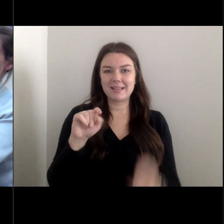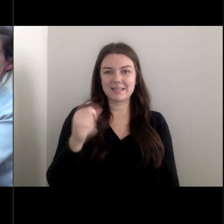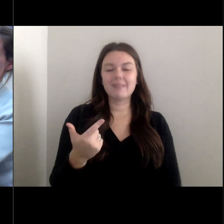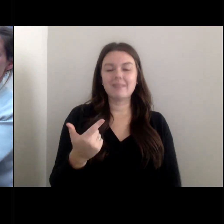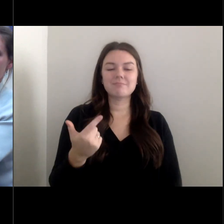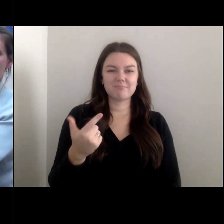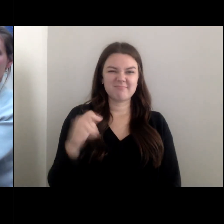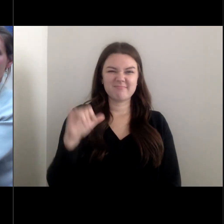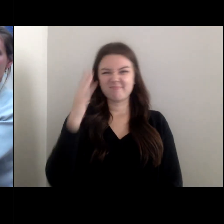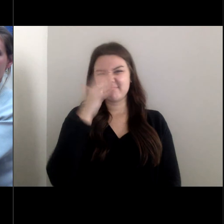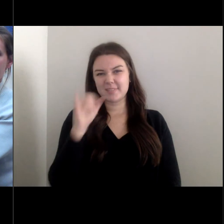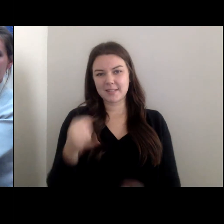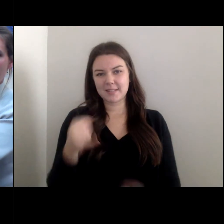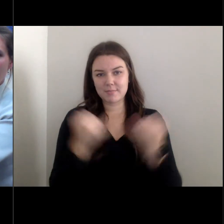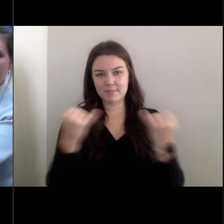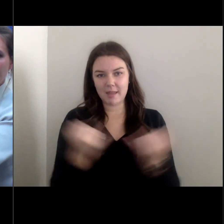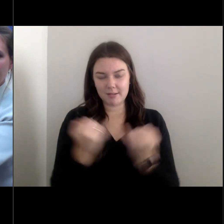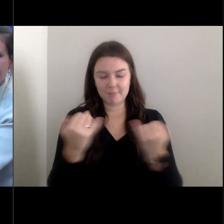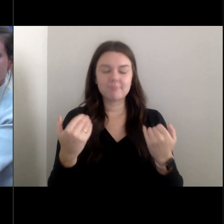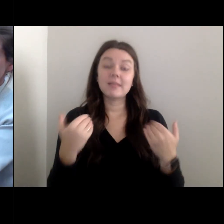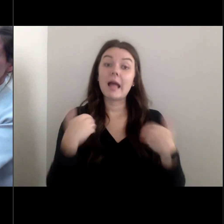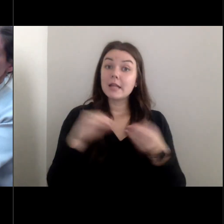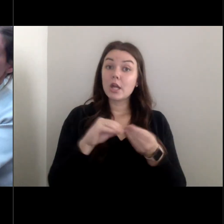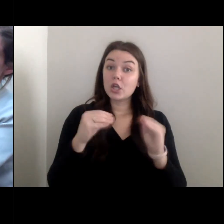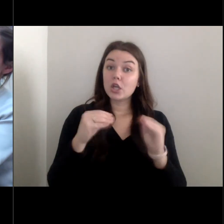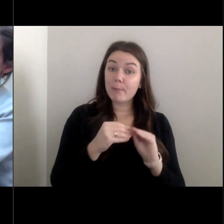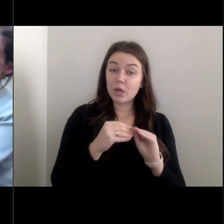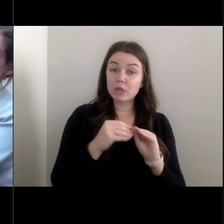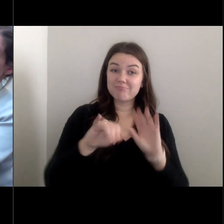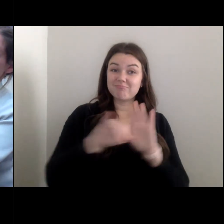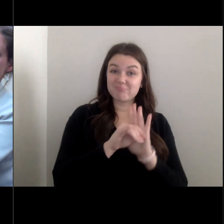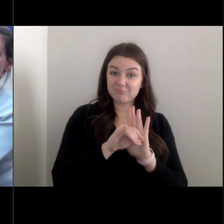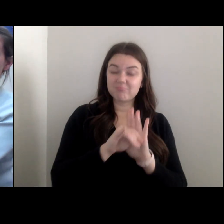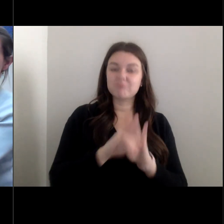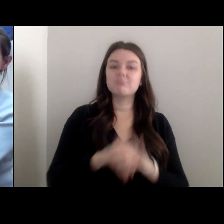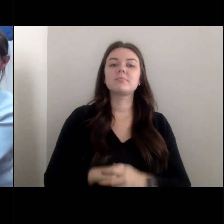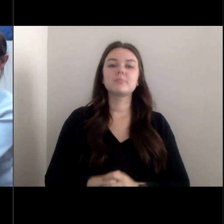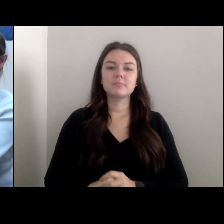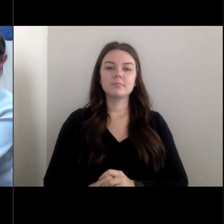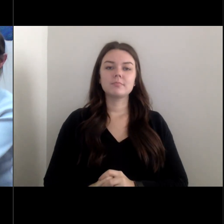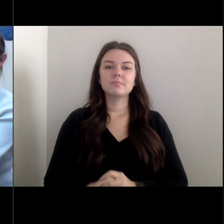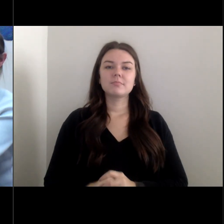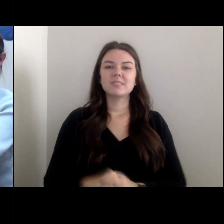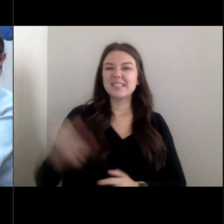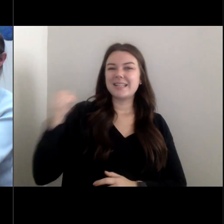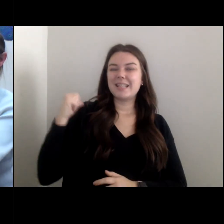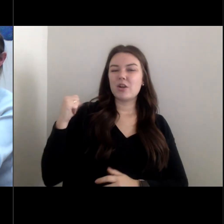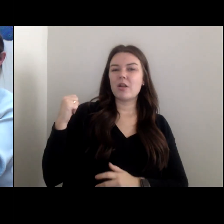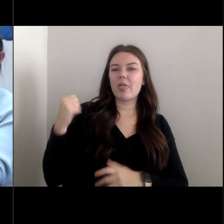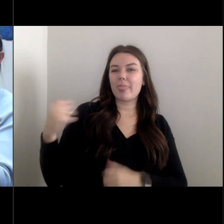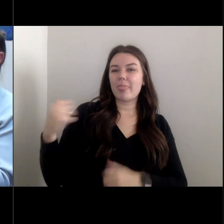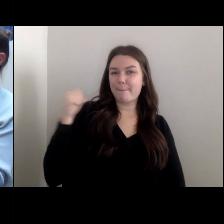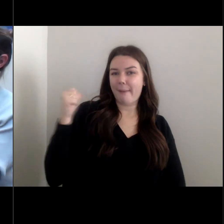And it also just has a little number ID tag on it. But it's right at the back where the carapace would break open when the crab molts.